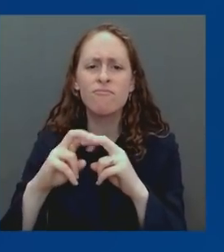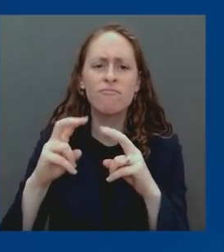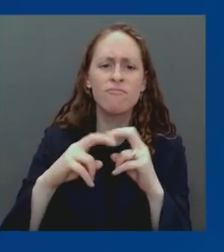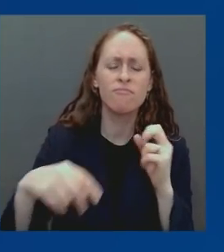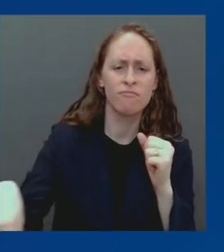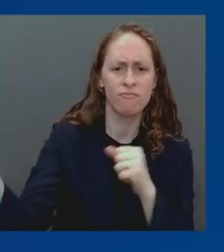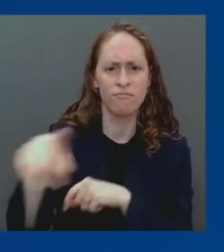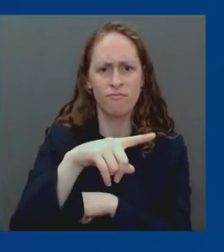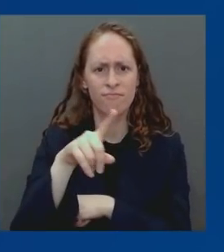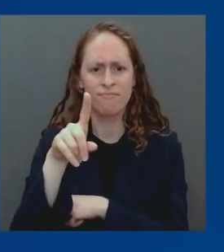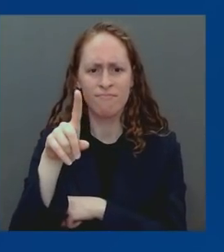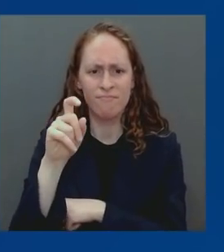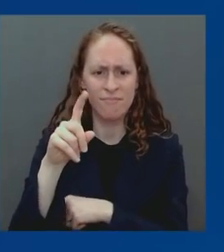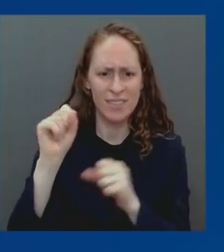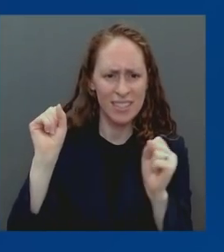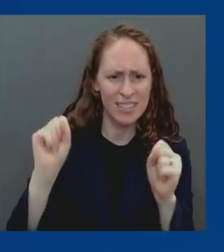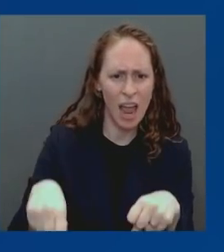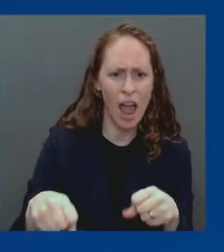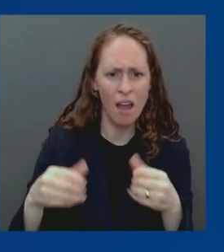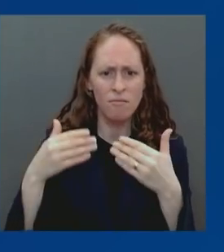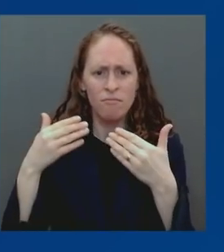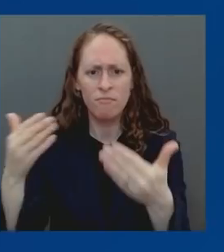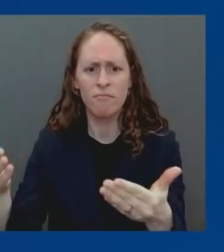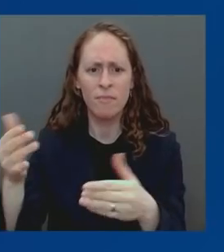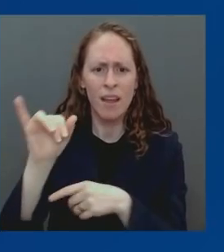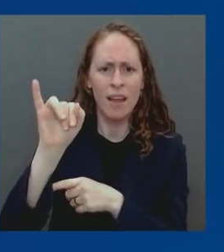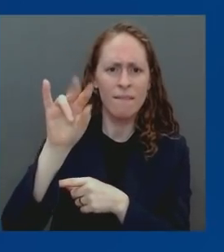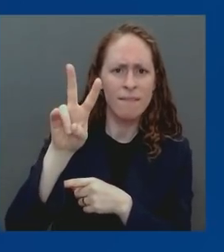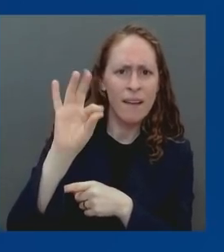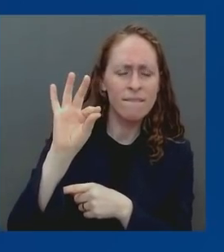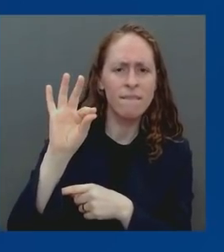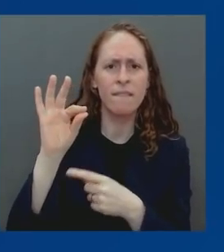which is used to stimulate the ovary in preparation